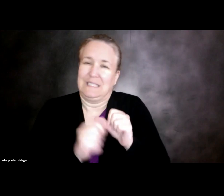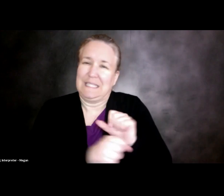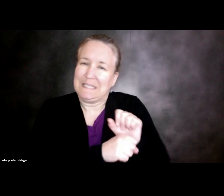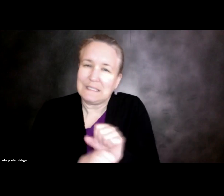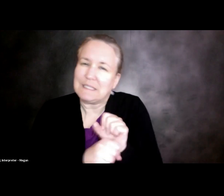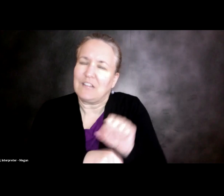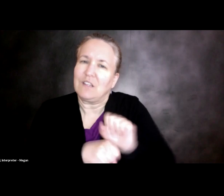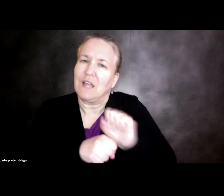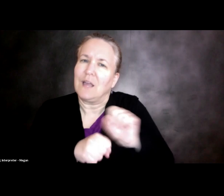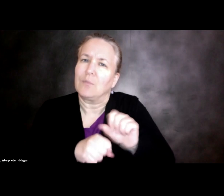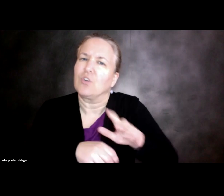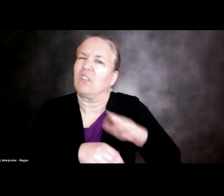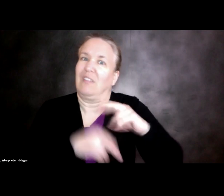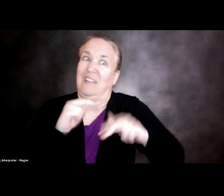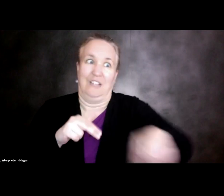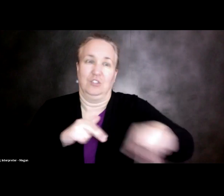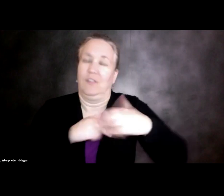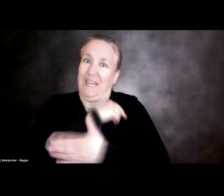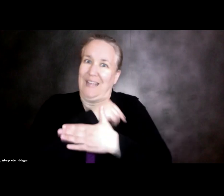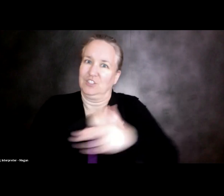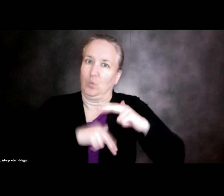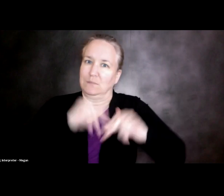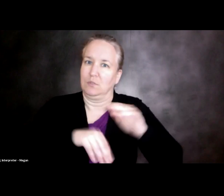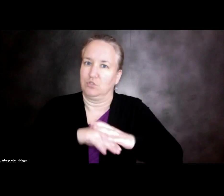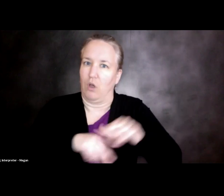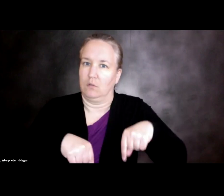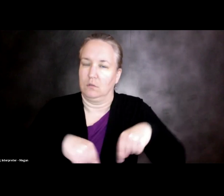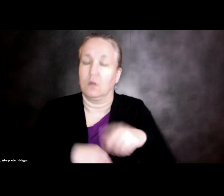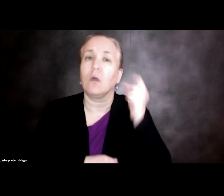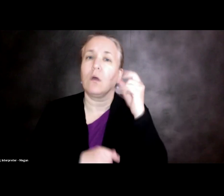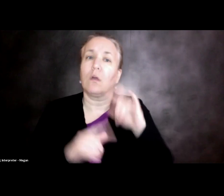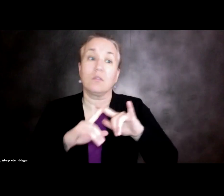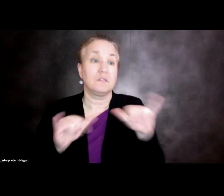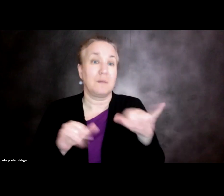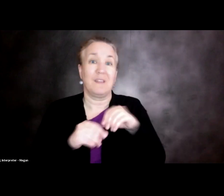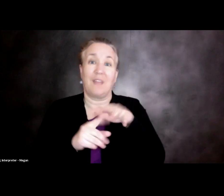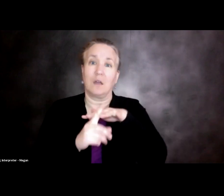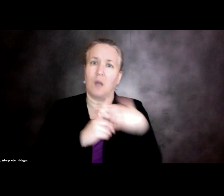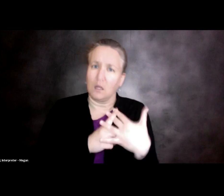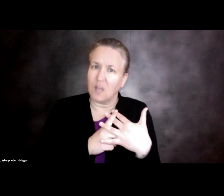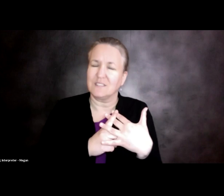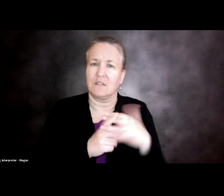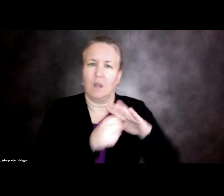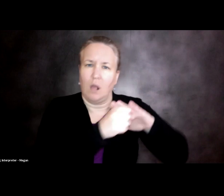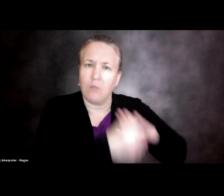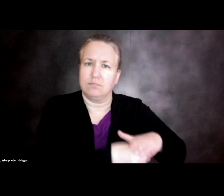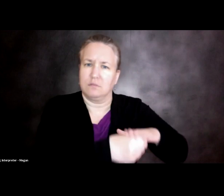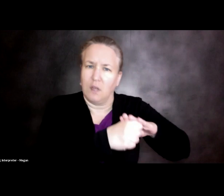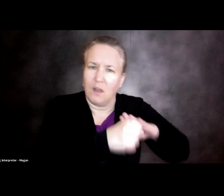that the nation had been built with. And yet, in this context of relentless repression, they persisted.